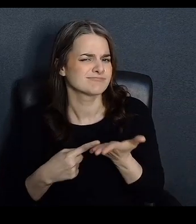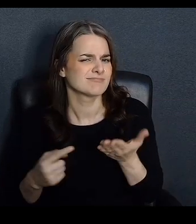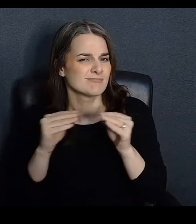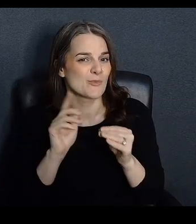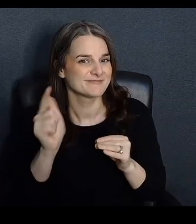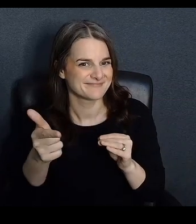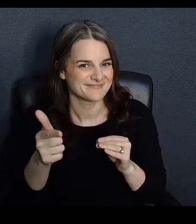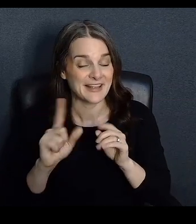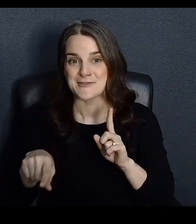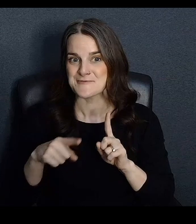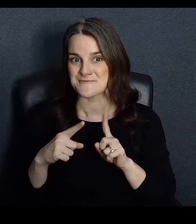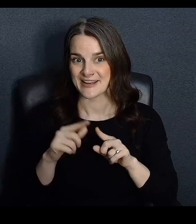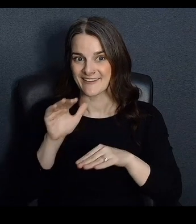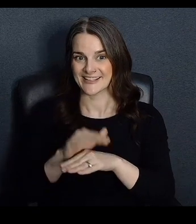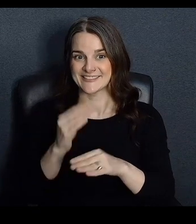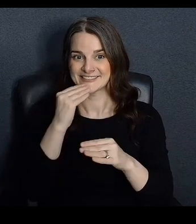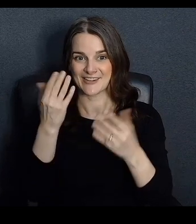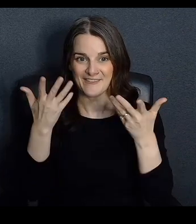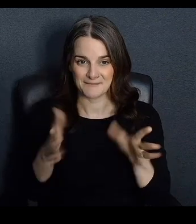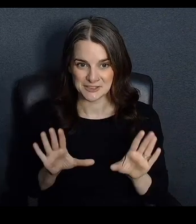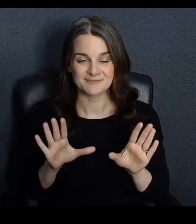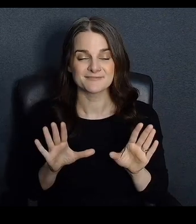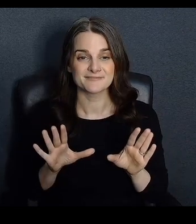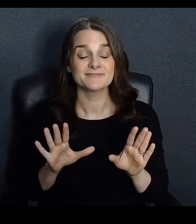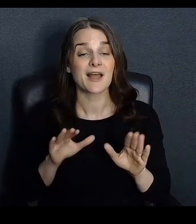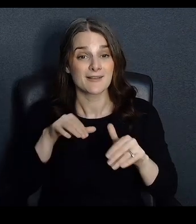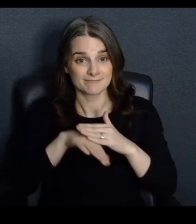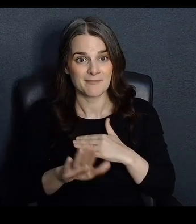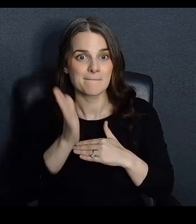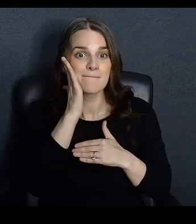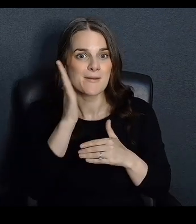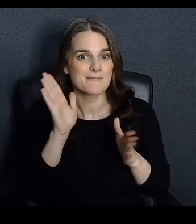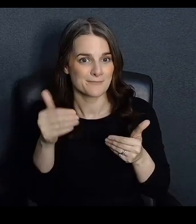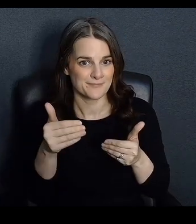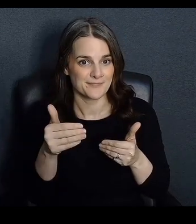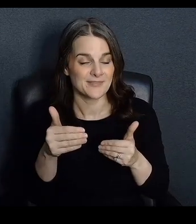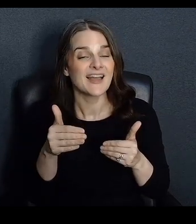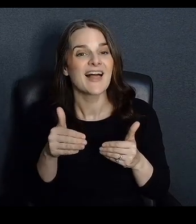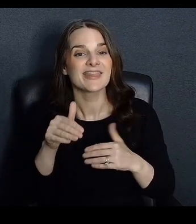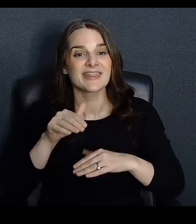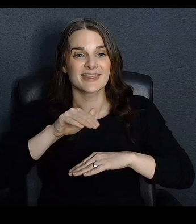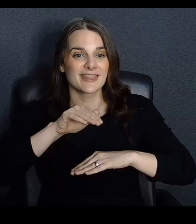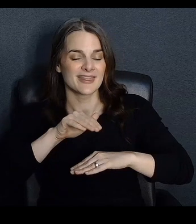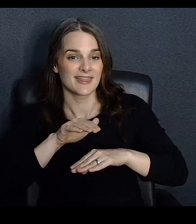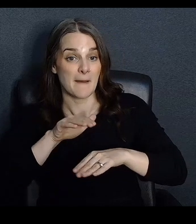But so it says, when I am done with dinner, I go to my room and I tap the card on the nightstand.